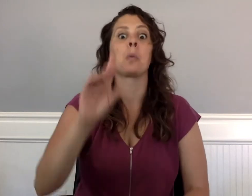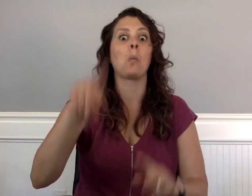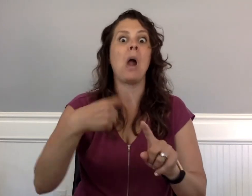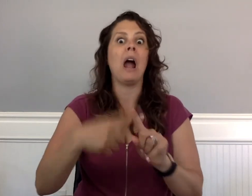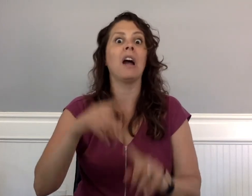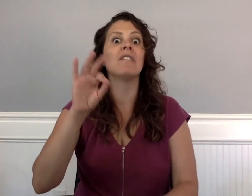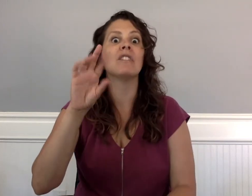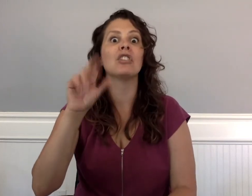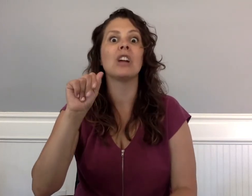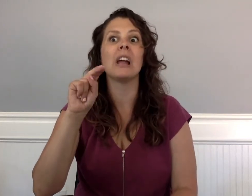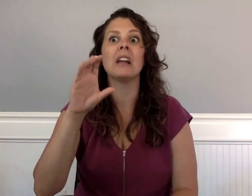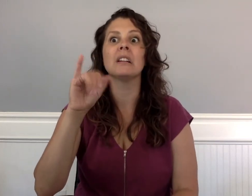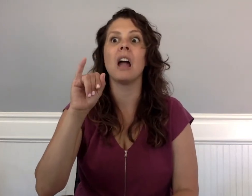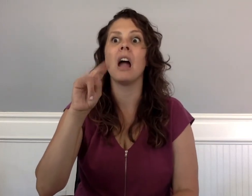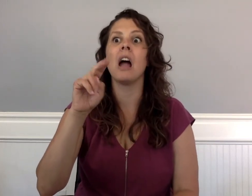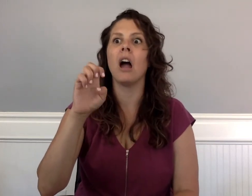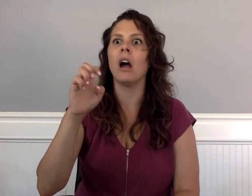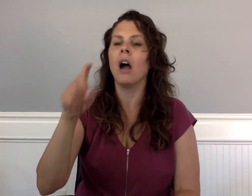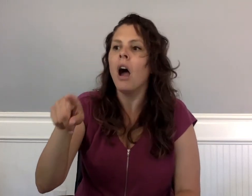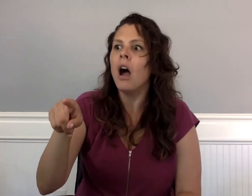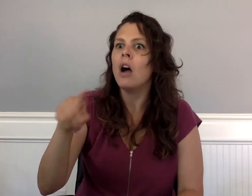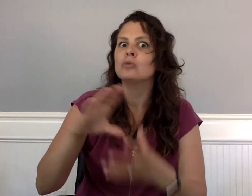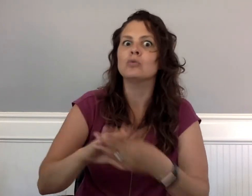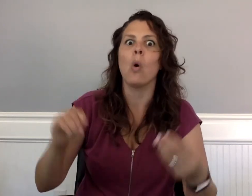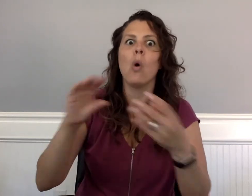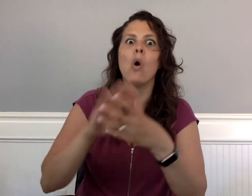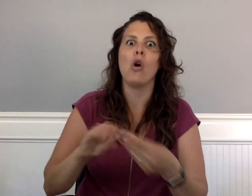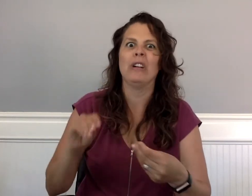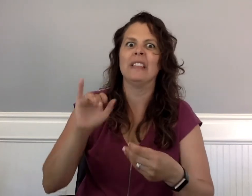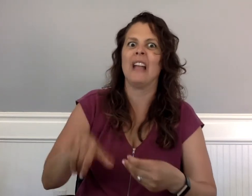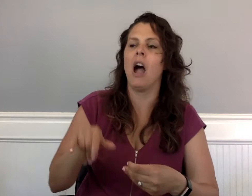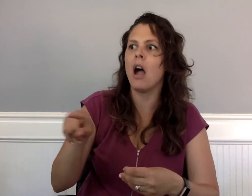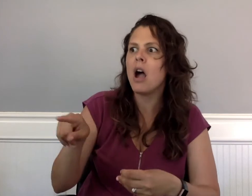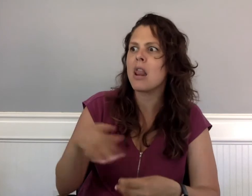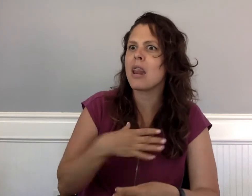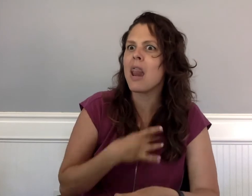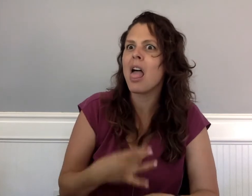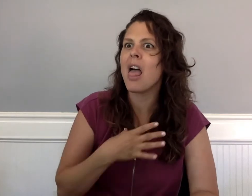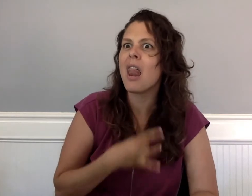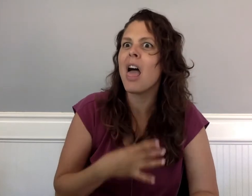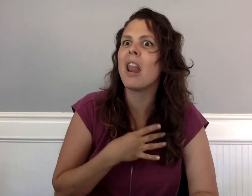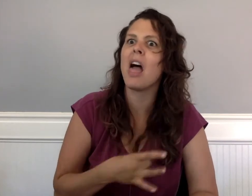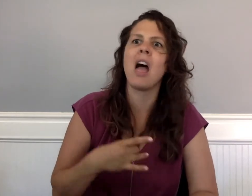“When our Francine heard the story of her namesake,